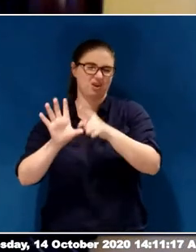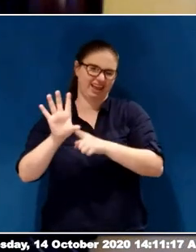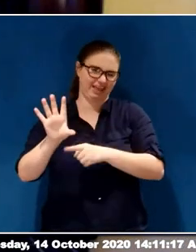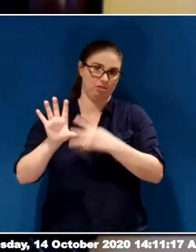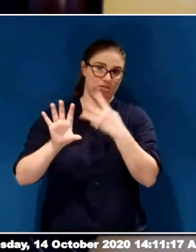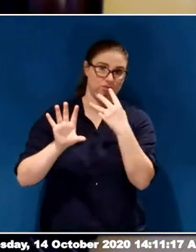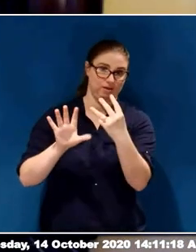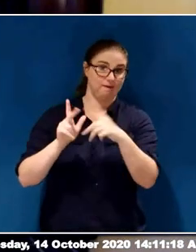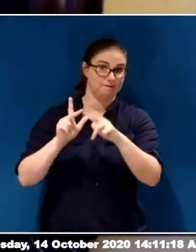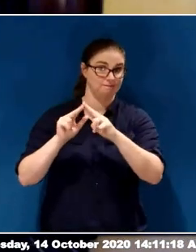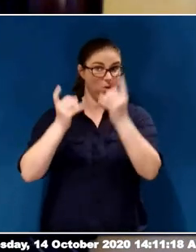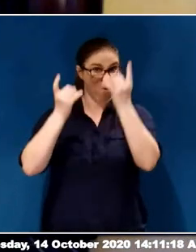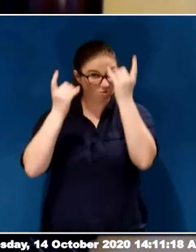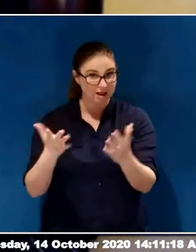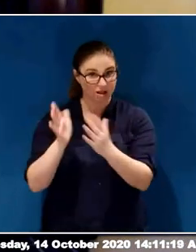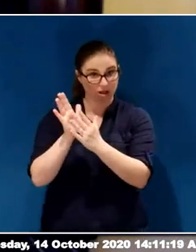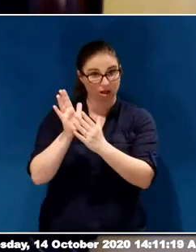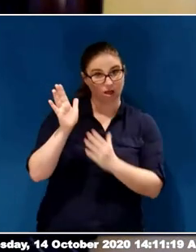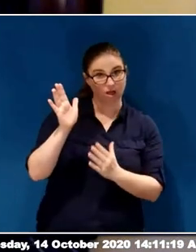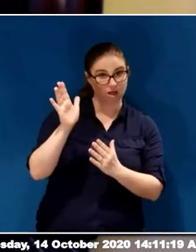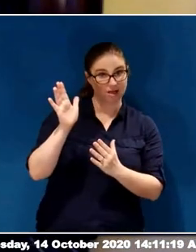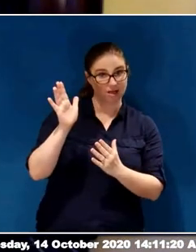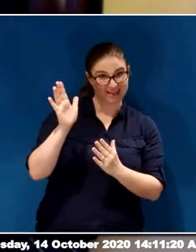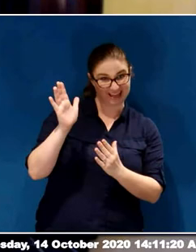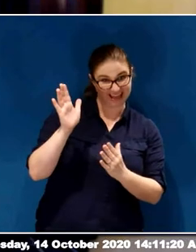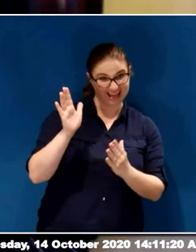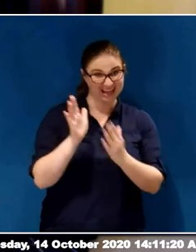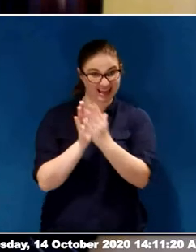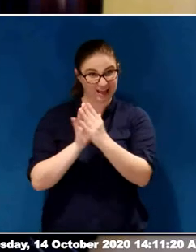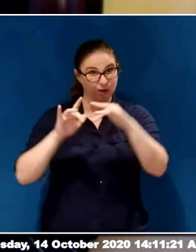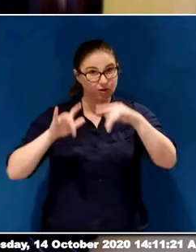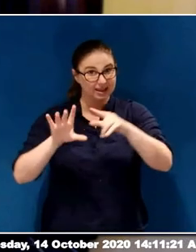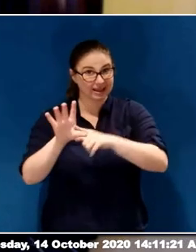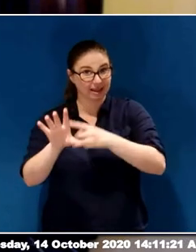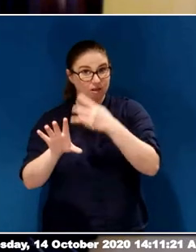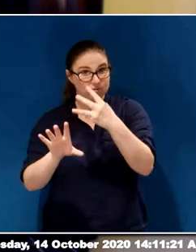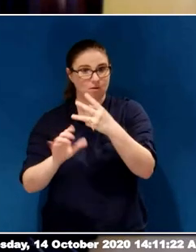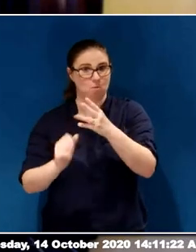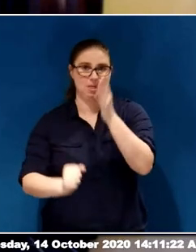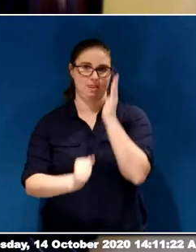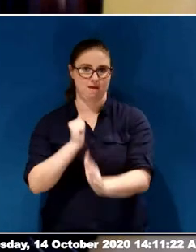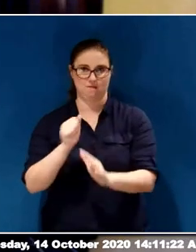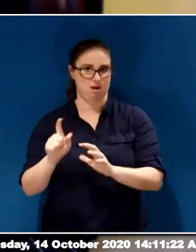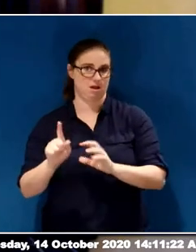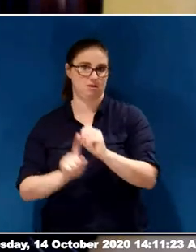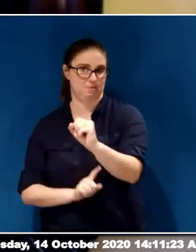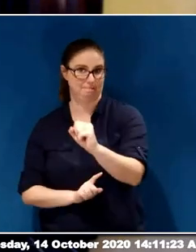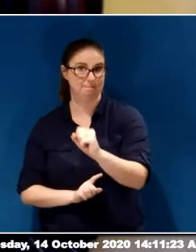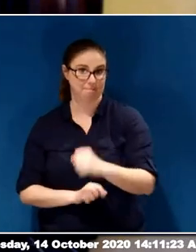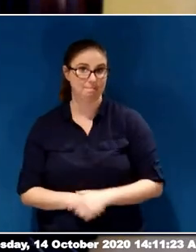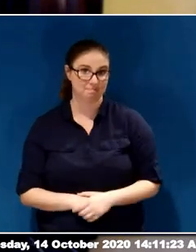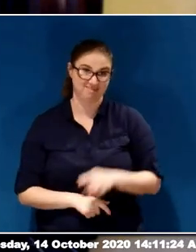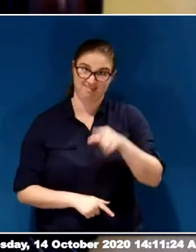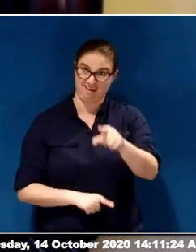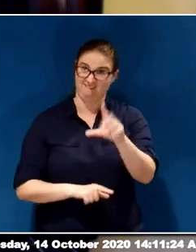This means that up until Grade 3, children learn to read, and after Grade